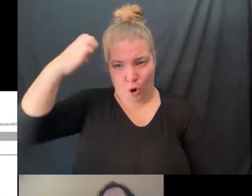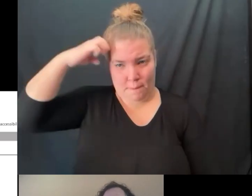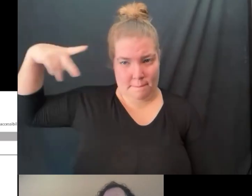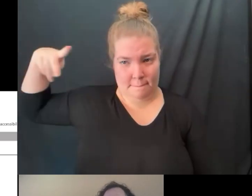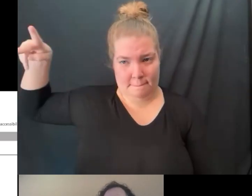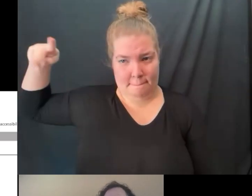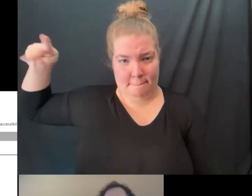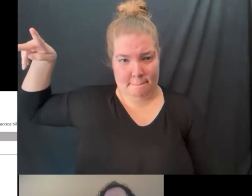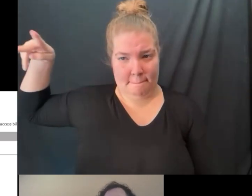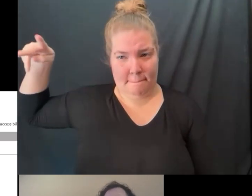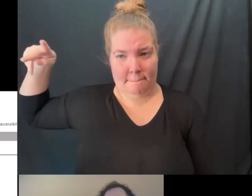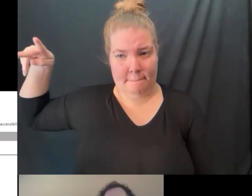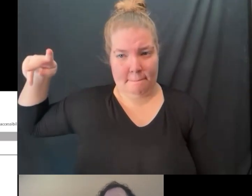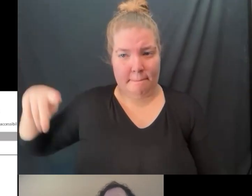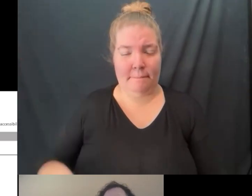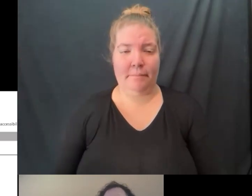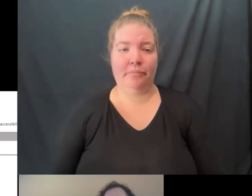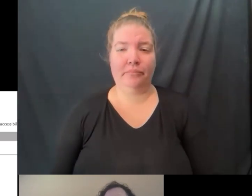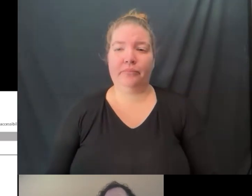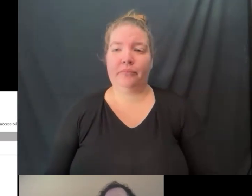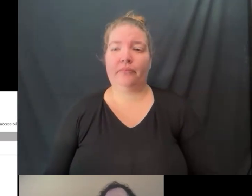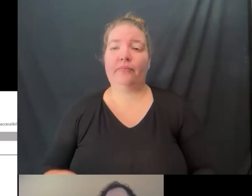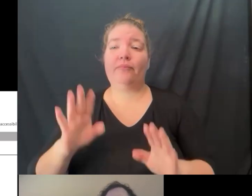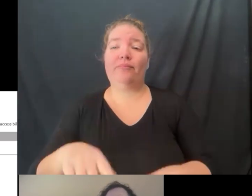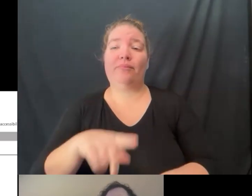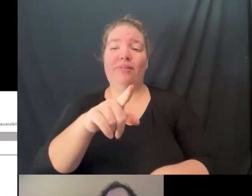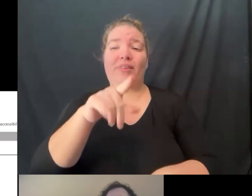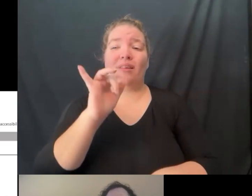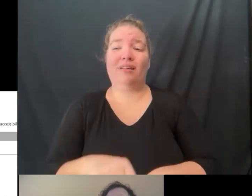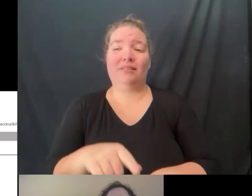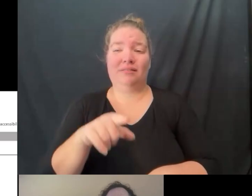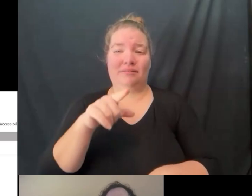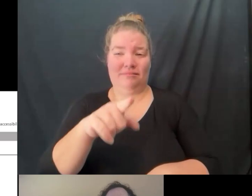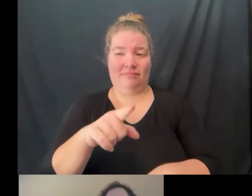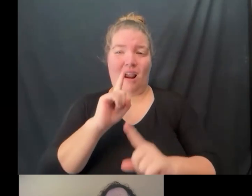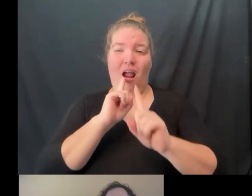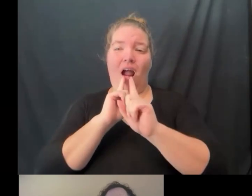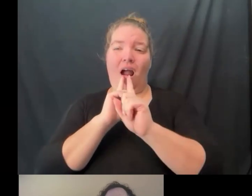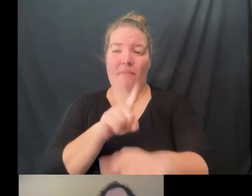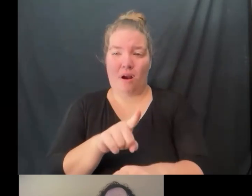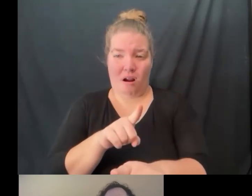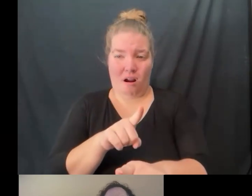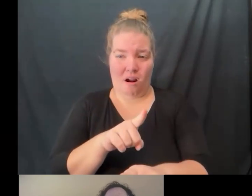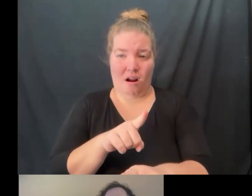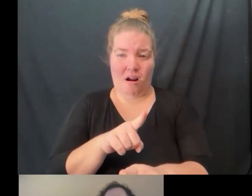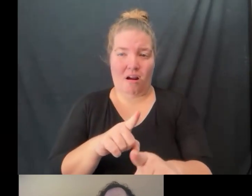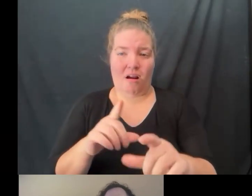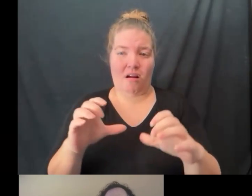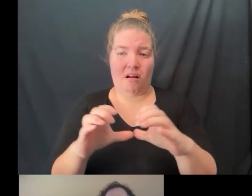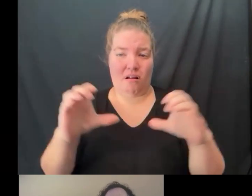like, that's published by the Europeans, of the VPAT. And then, I'm showing a picture of what an ACR, an Accessible